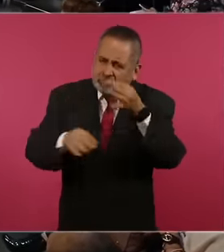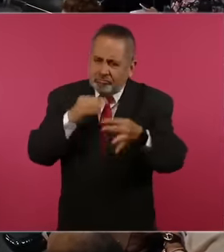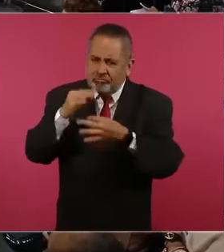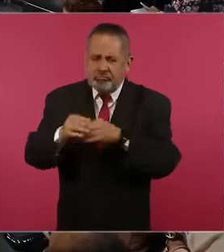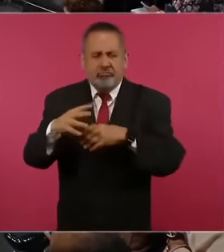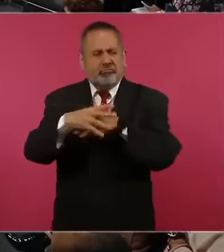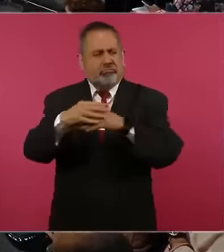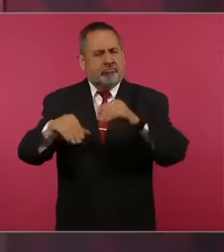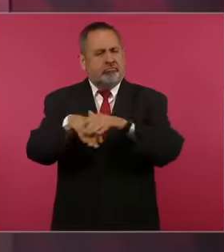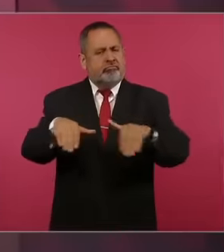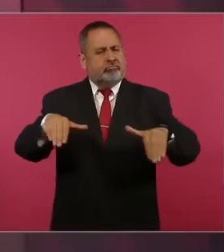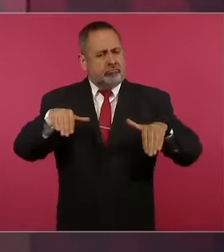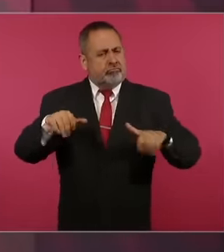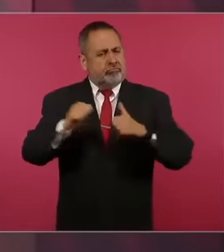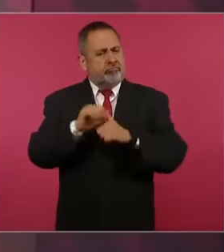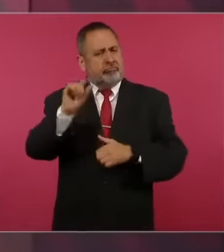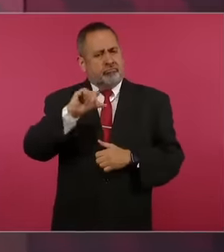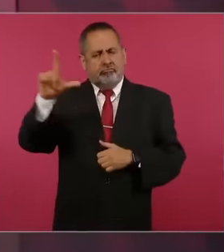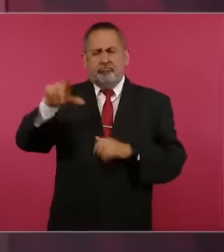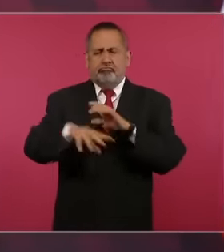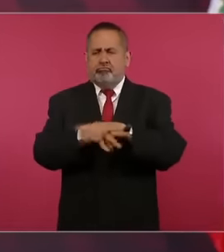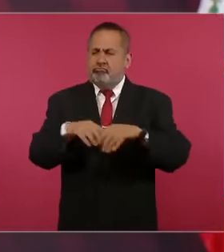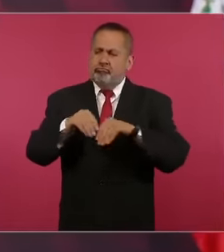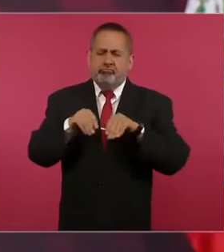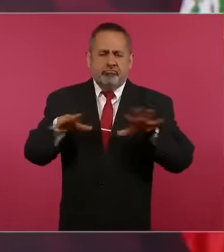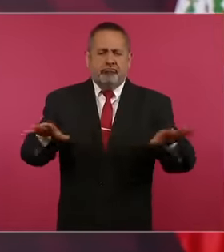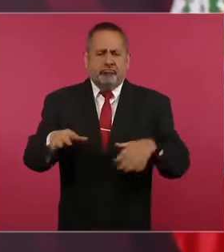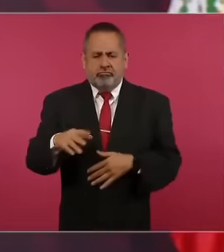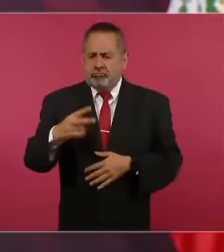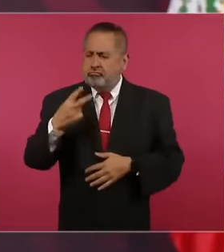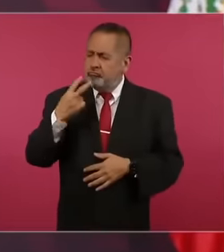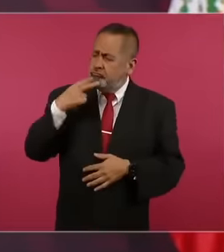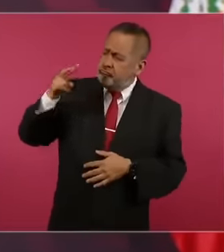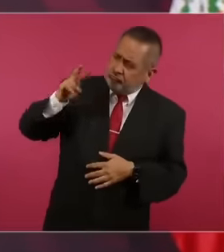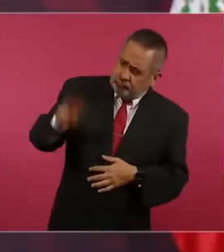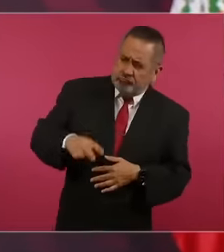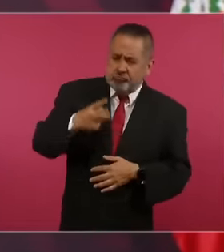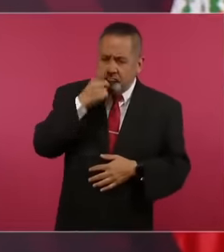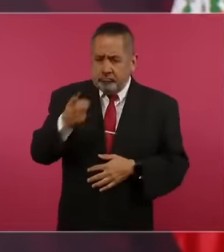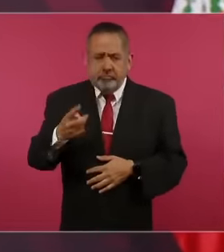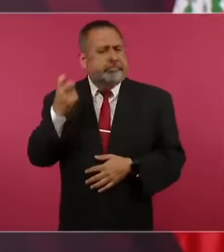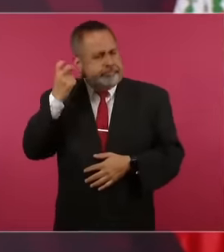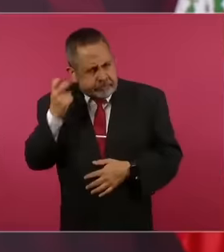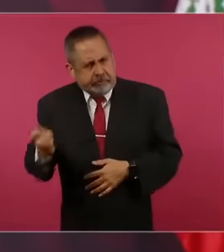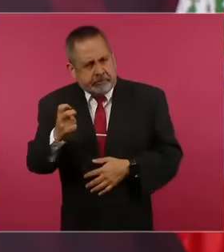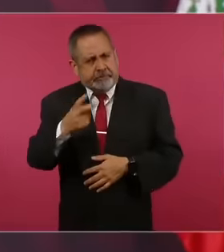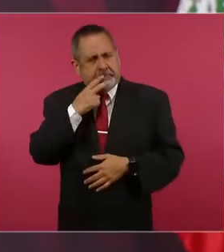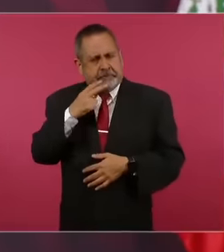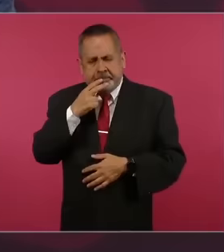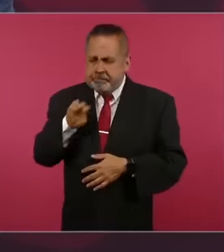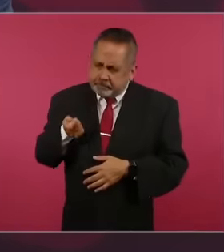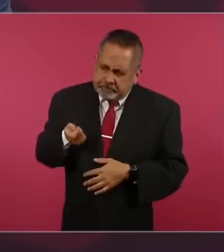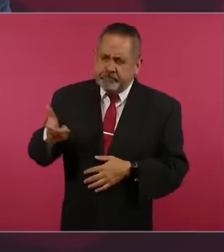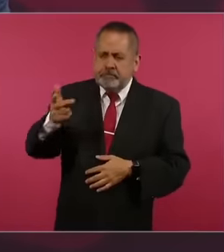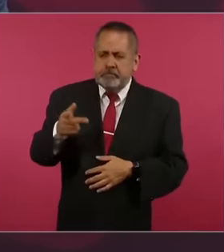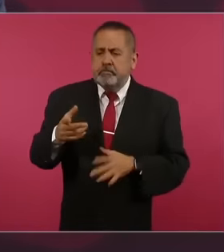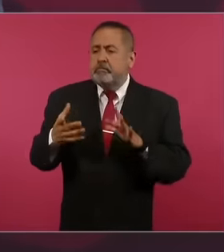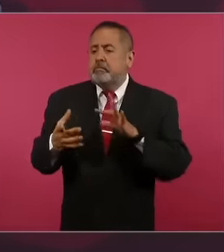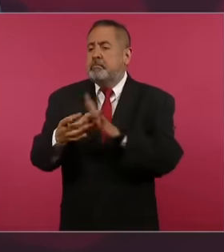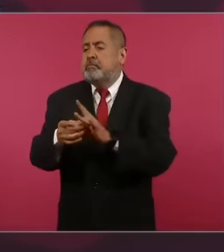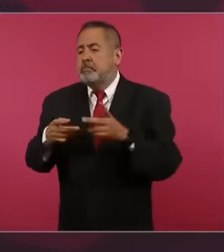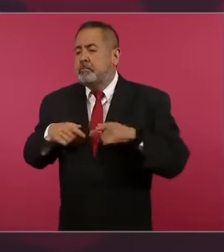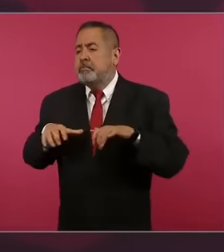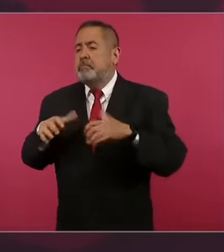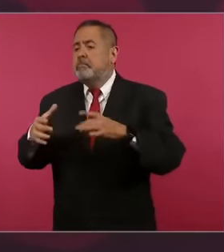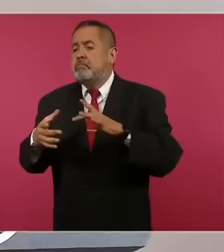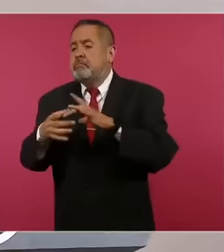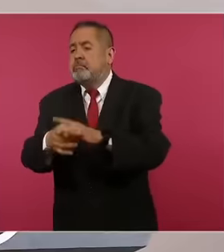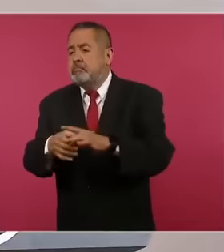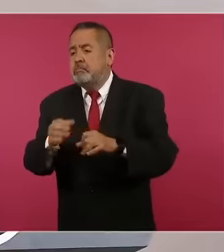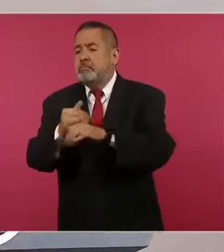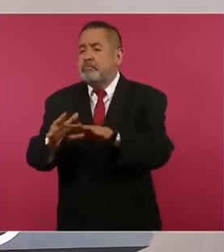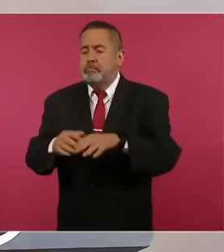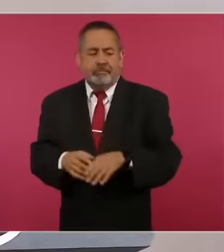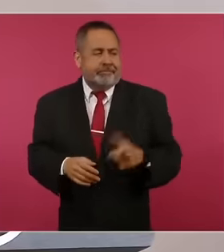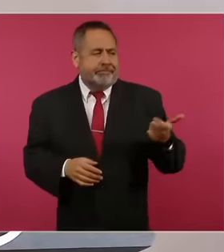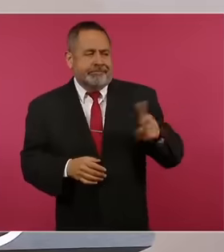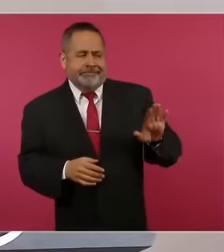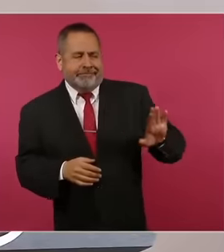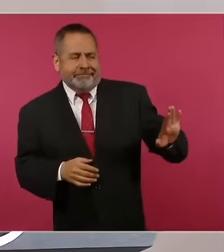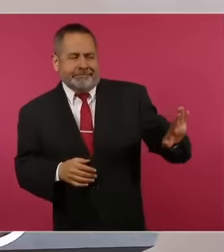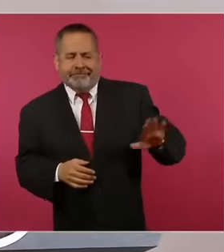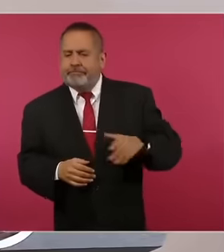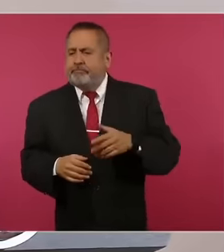with professionalism and tells the truth AND is close to the people's causes and distant from the defense